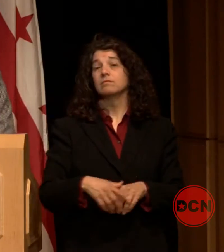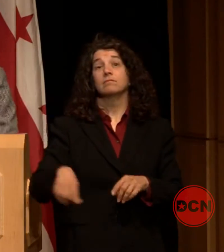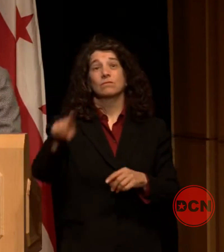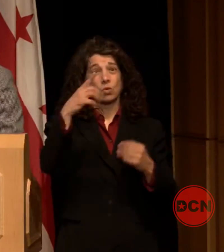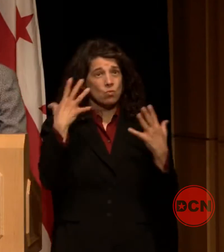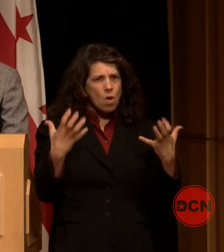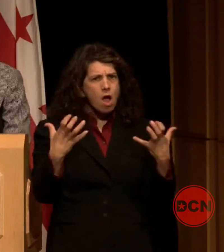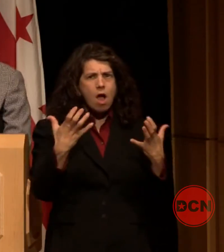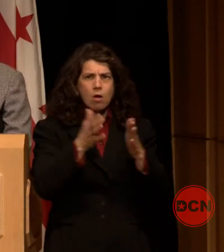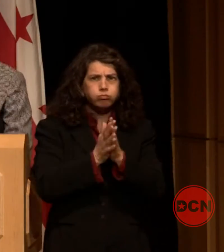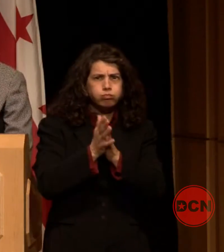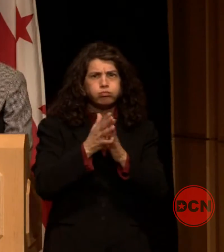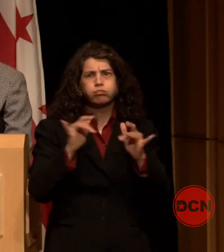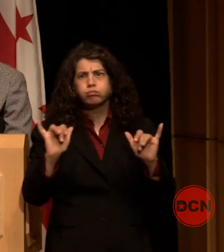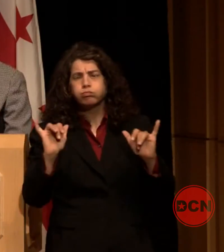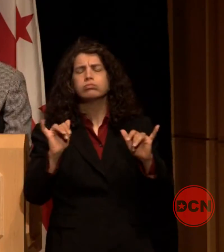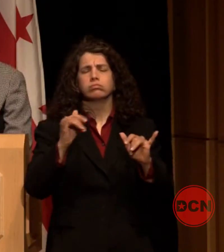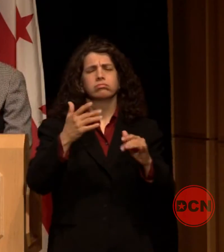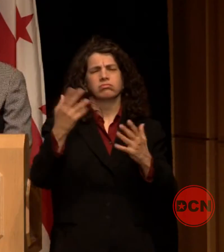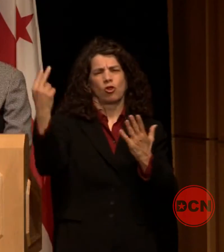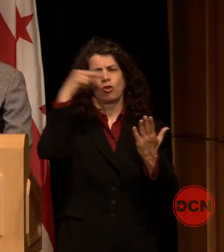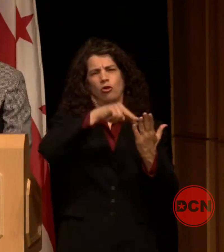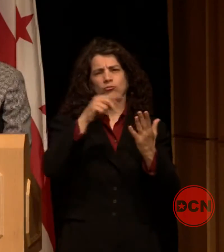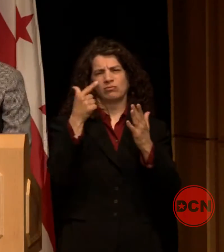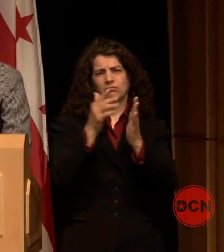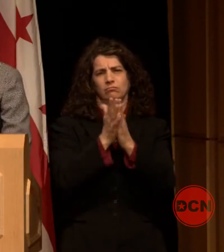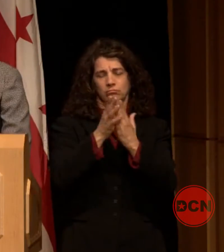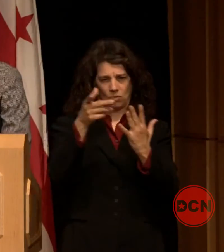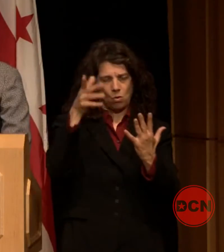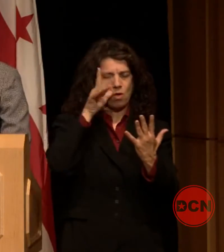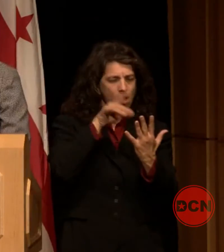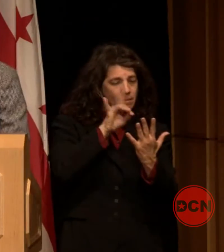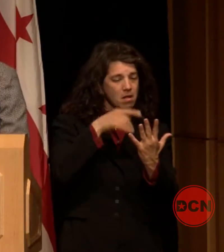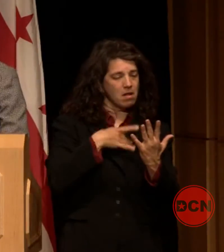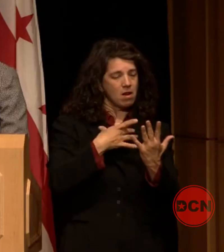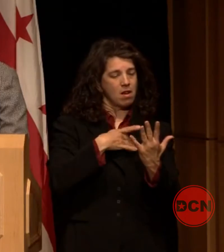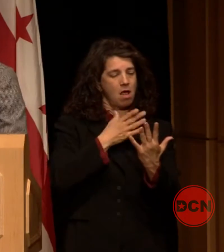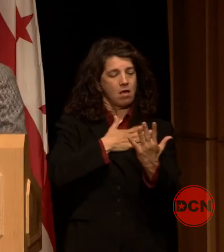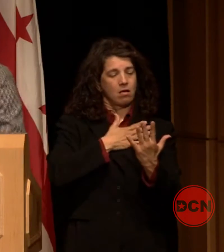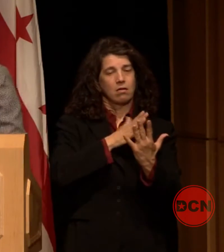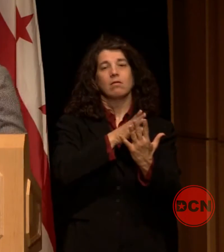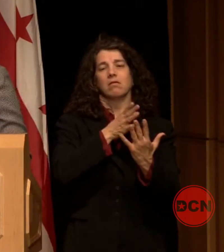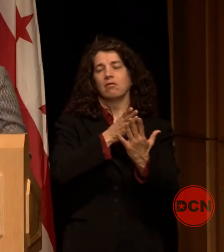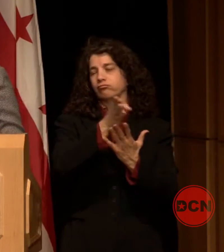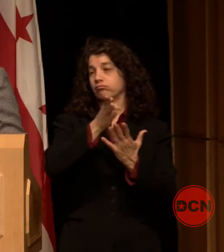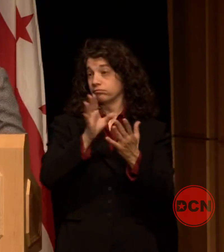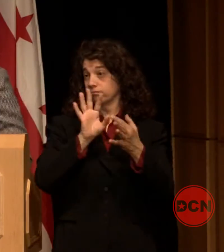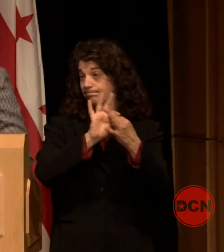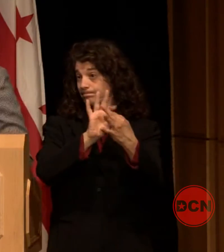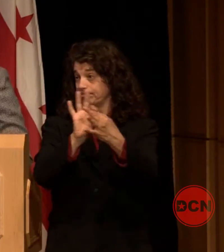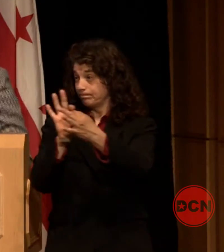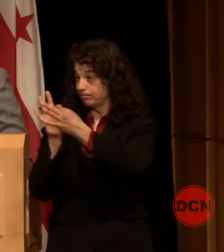TO GET THESE FACILITIES DONE UNDER BUDGET AND MAKING THEM